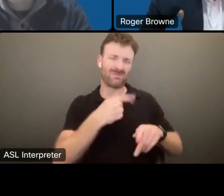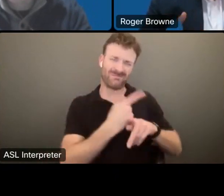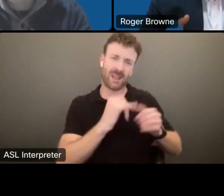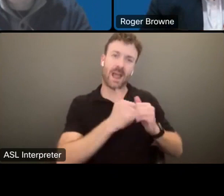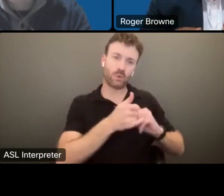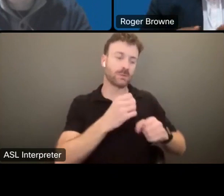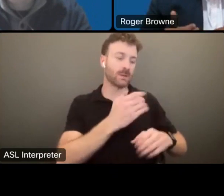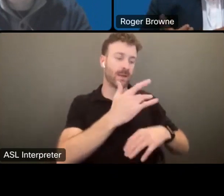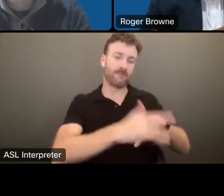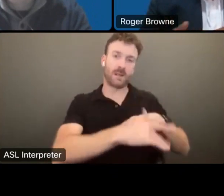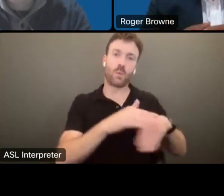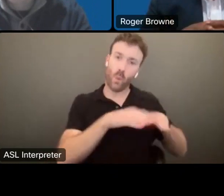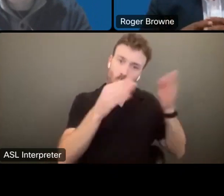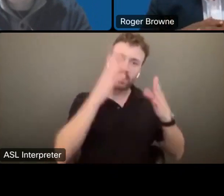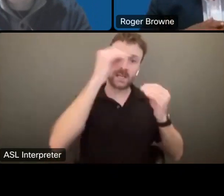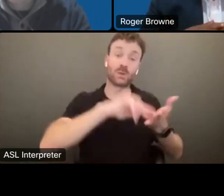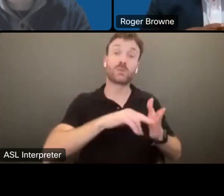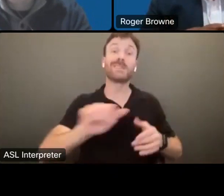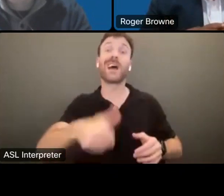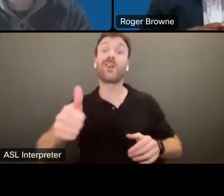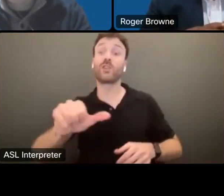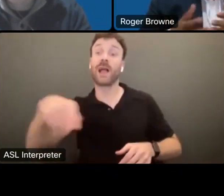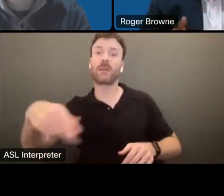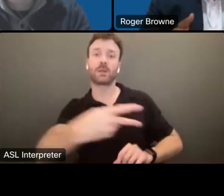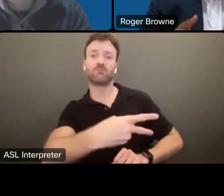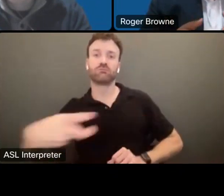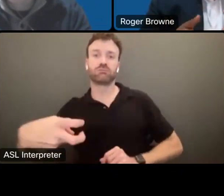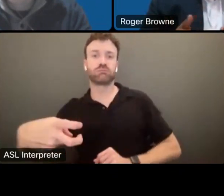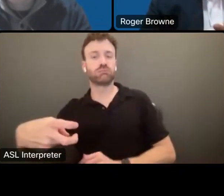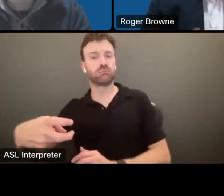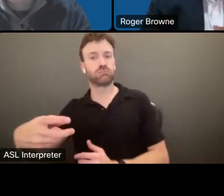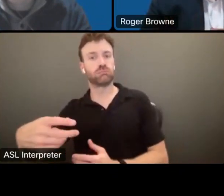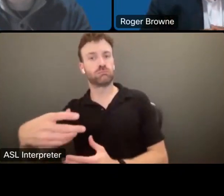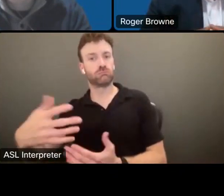portal so those other third-party applications can have that data and incorporate it.